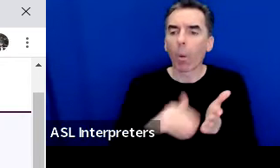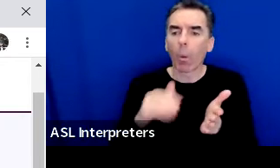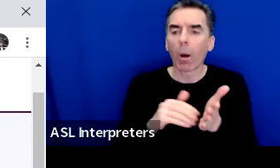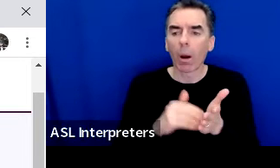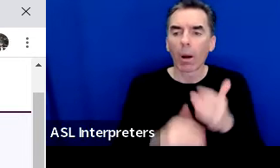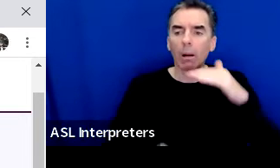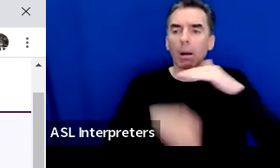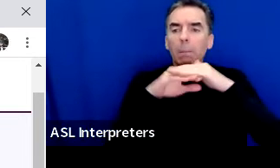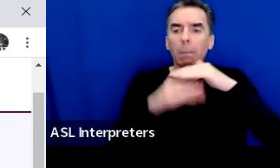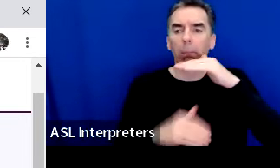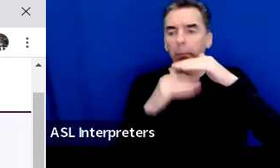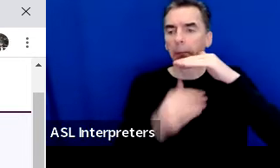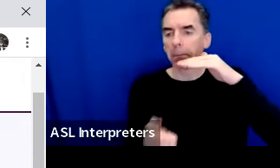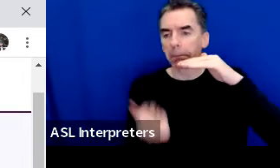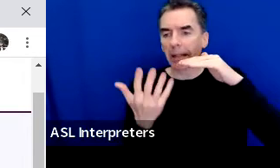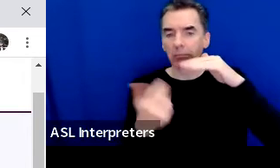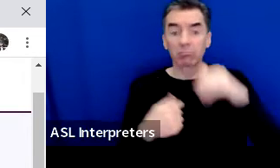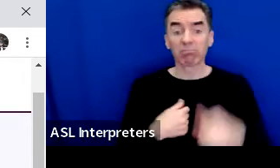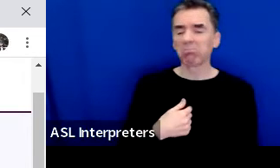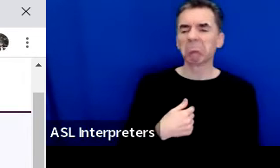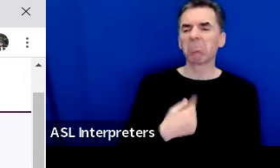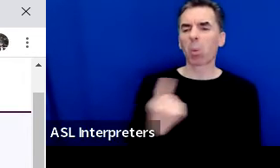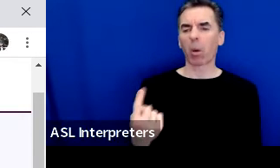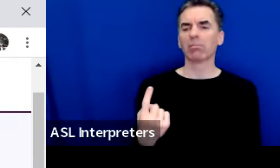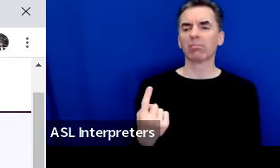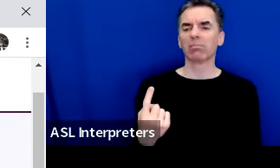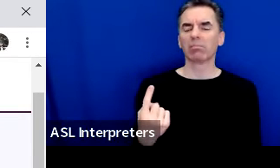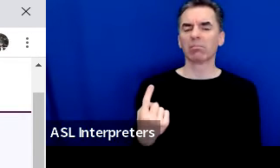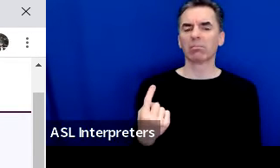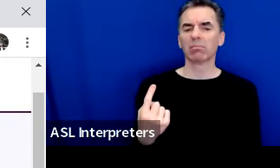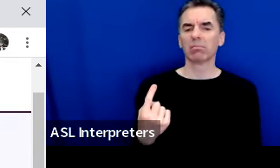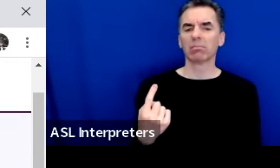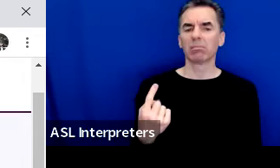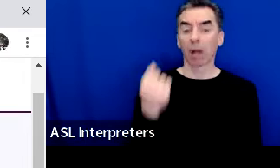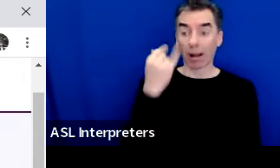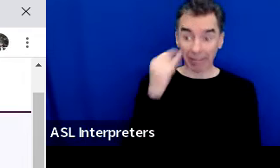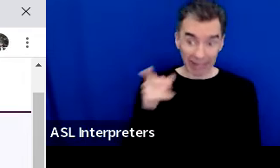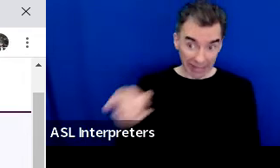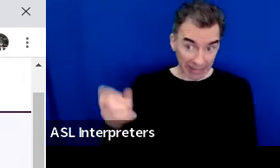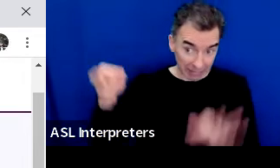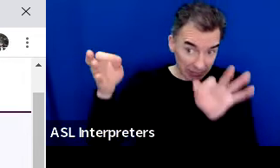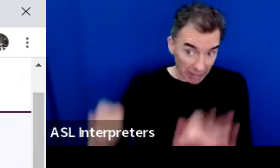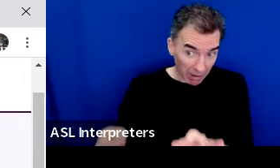so I let them only have one try on a problem and then if they choose, try again, it gives them a different problem with the same idea.